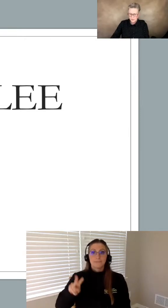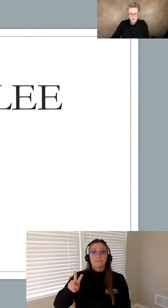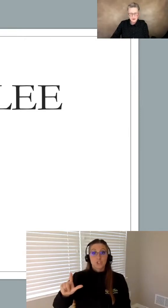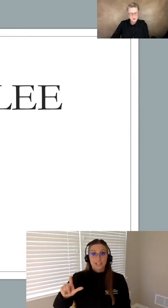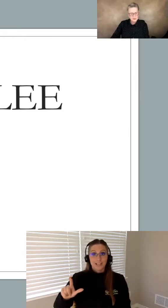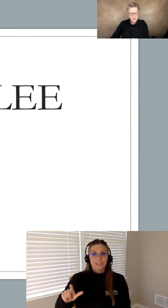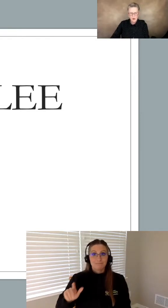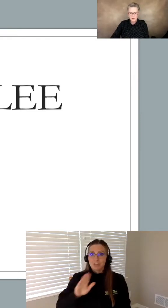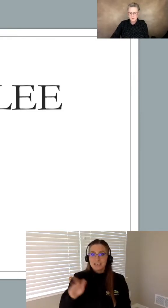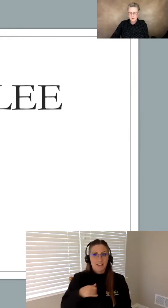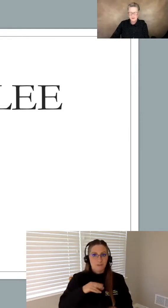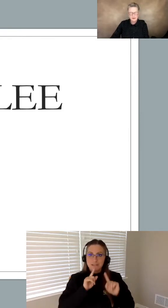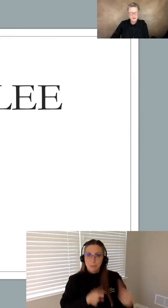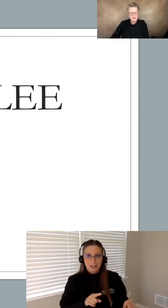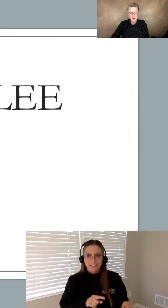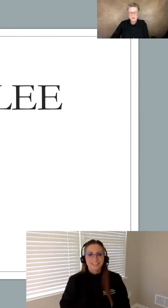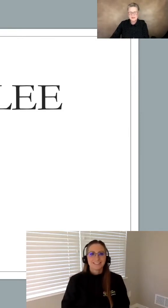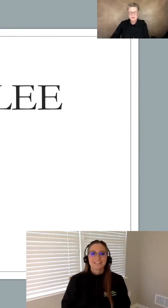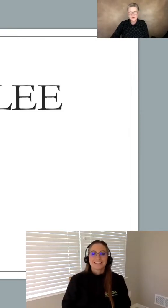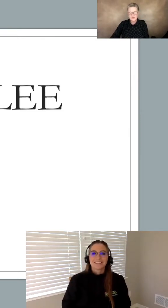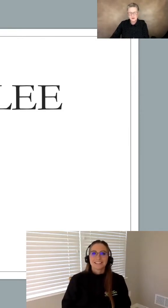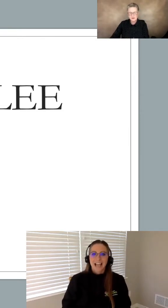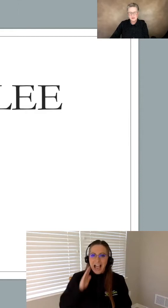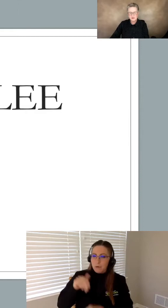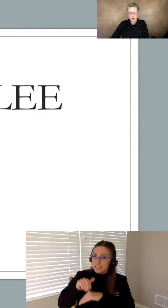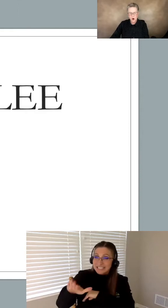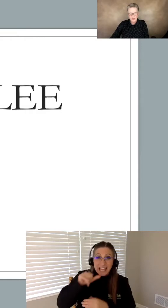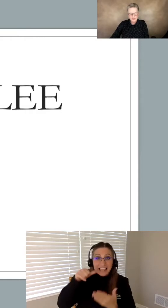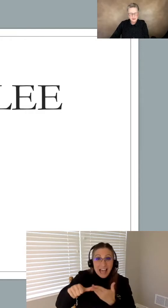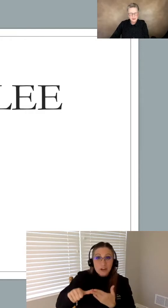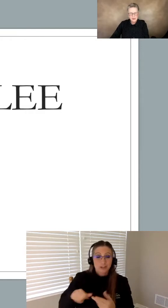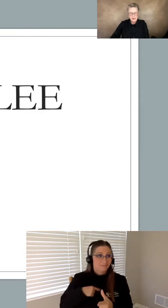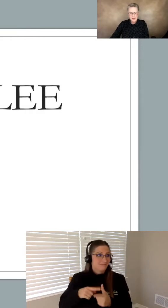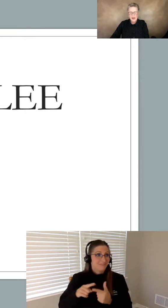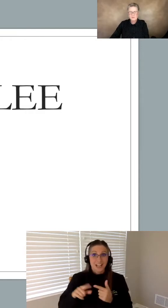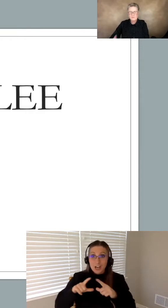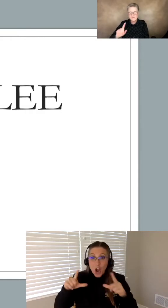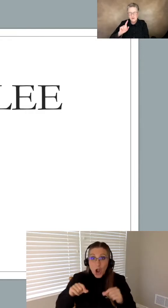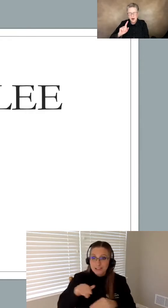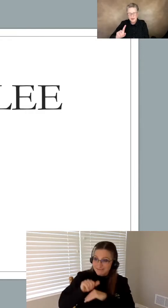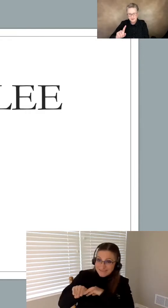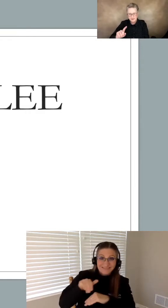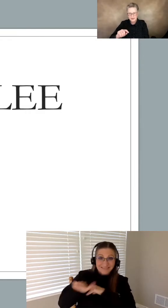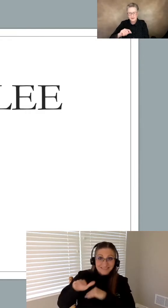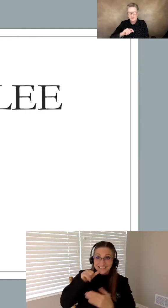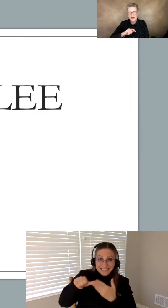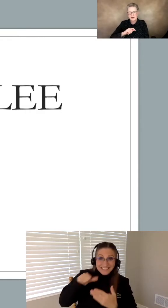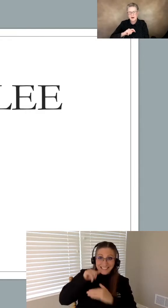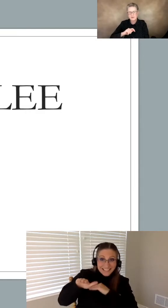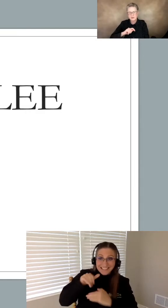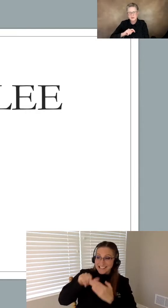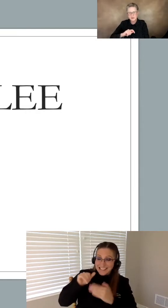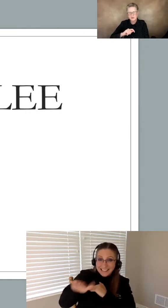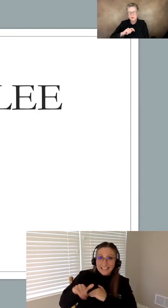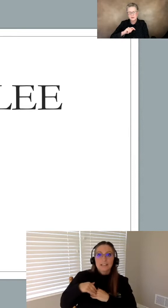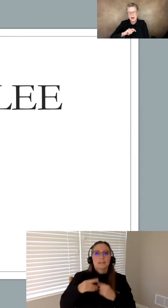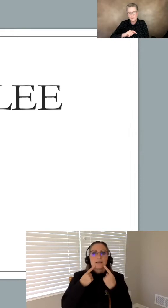she never responded, I would send her letters and cards and finally, I got Virginia to allow me